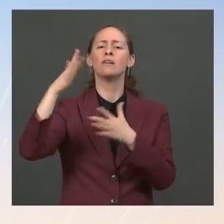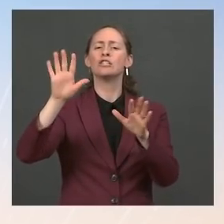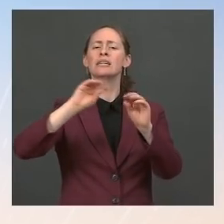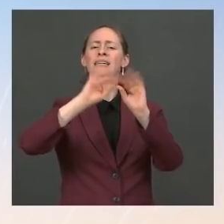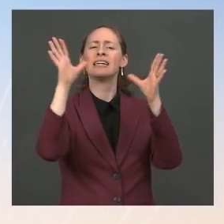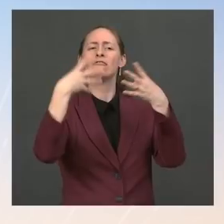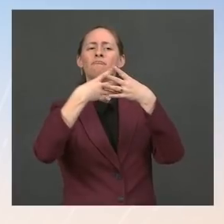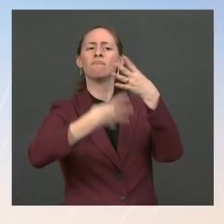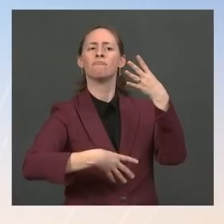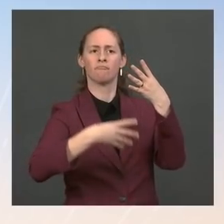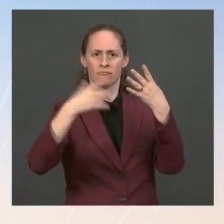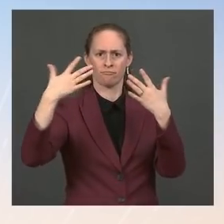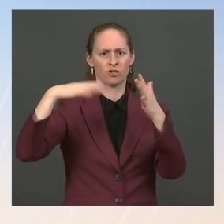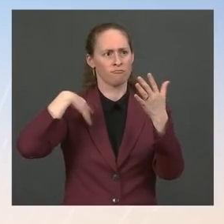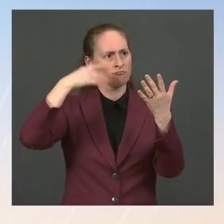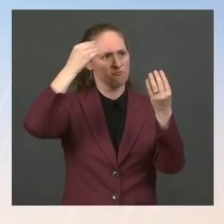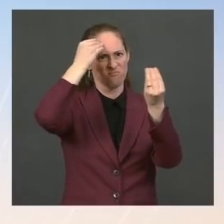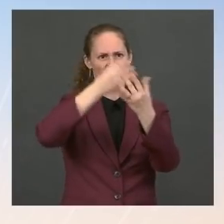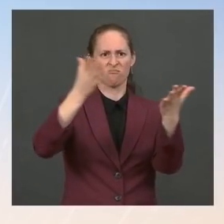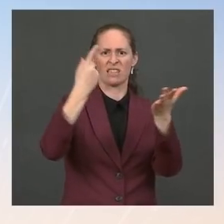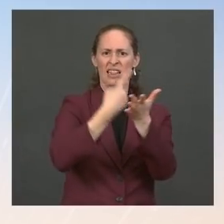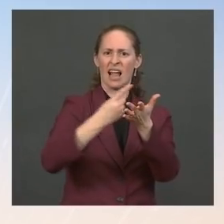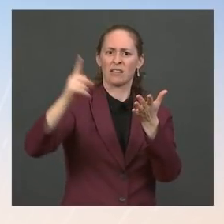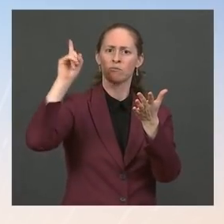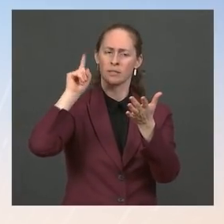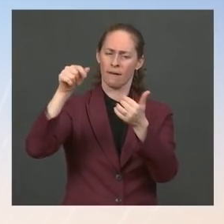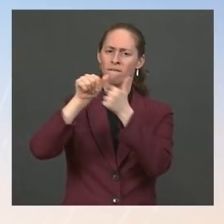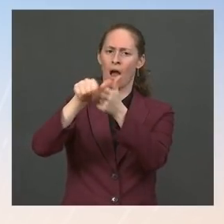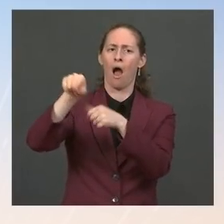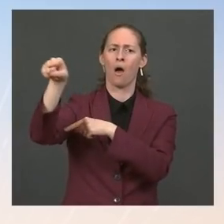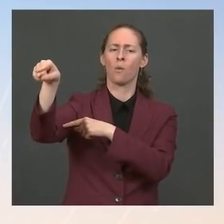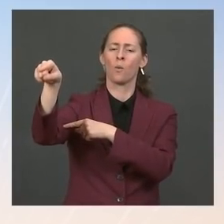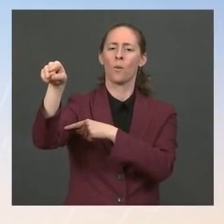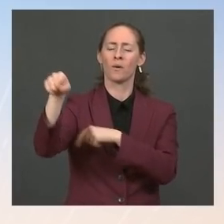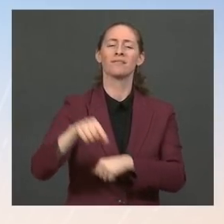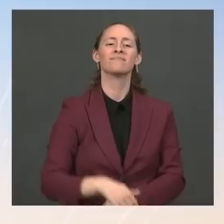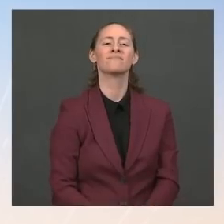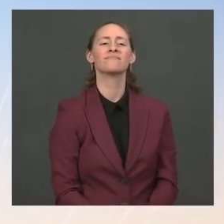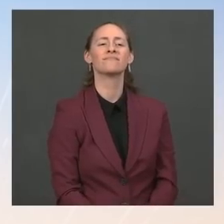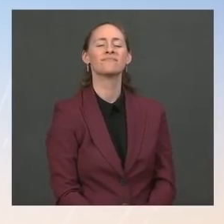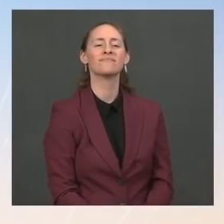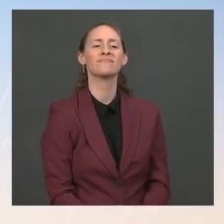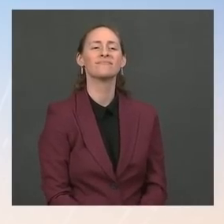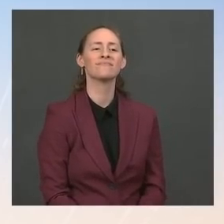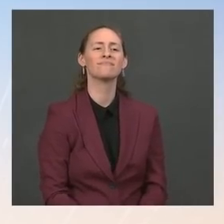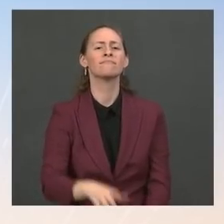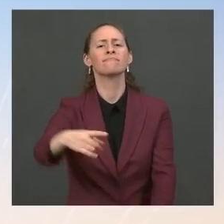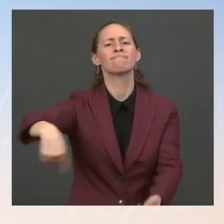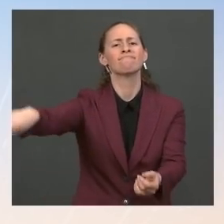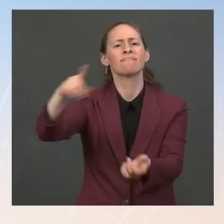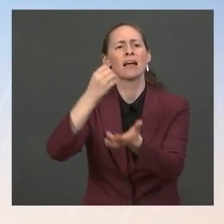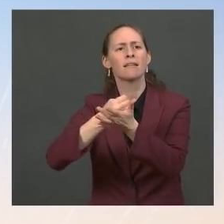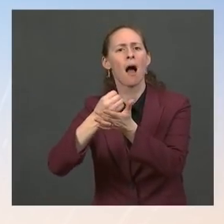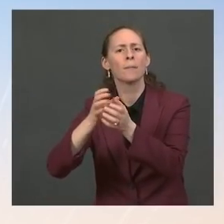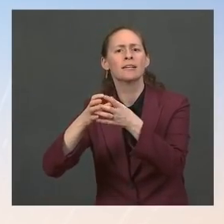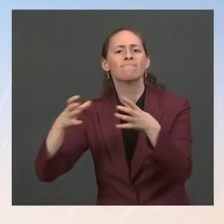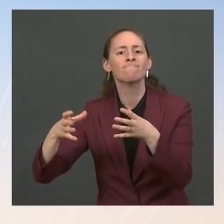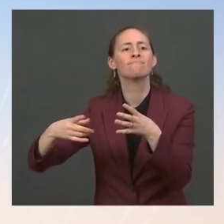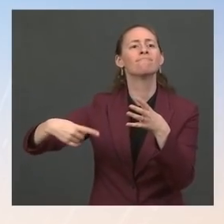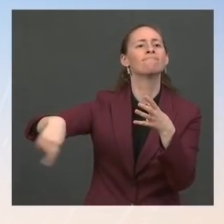and the view of a lot of outside economists and experts too -- is that this will require more certainty for companies and that they will know their workplace is safe;